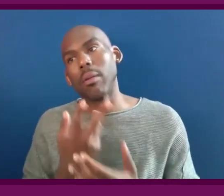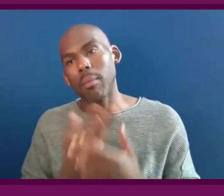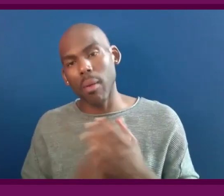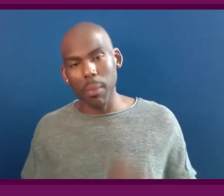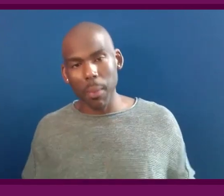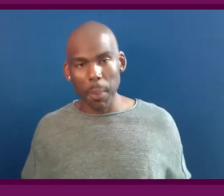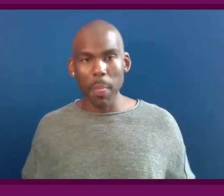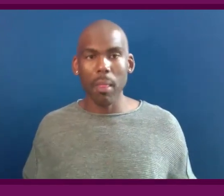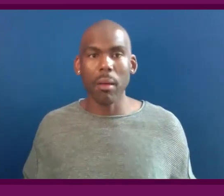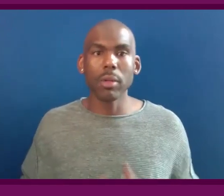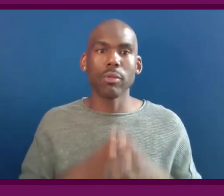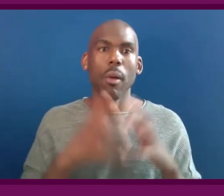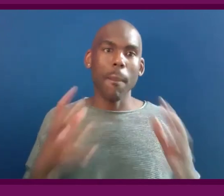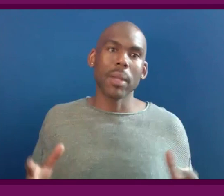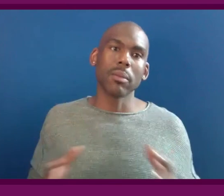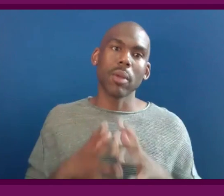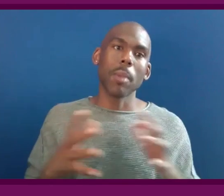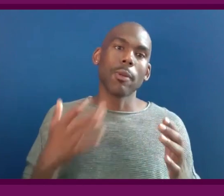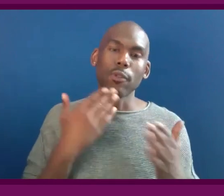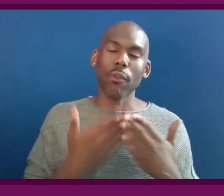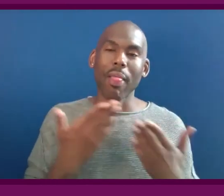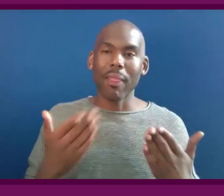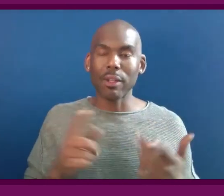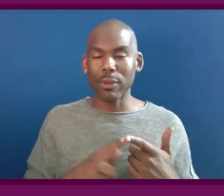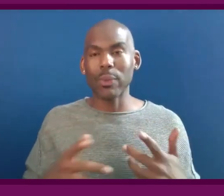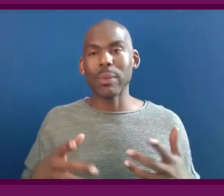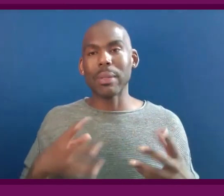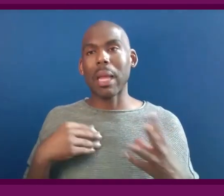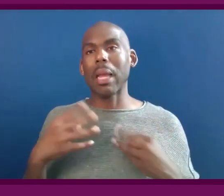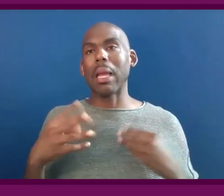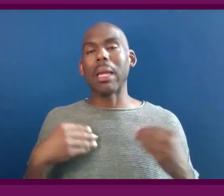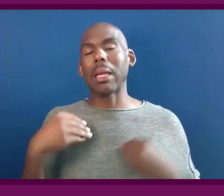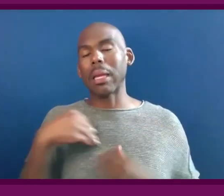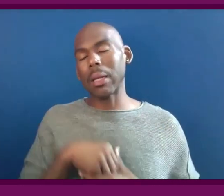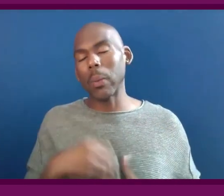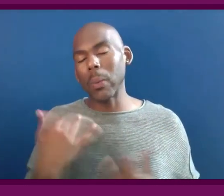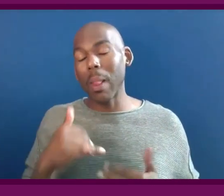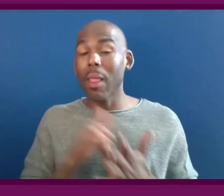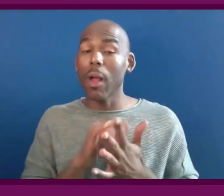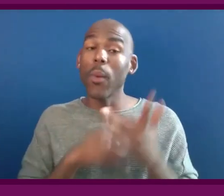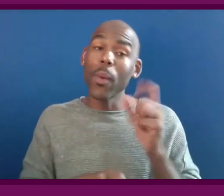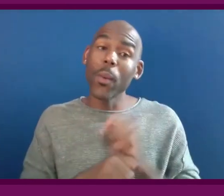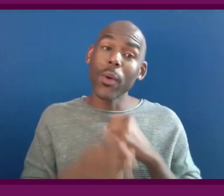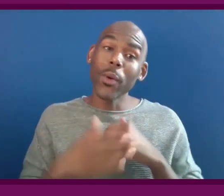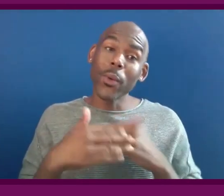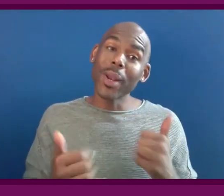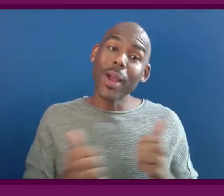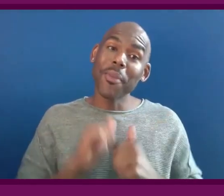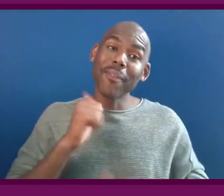Kamilah Martin-Proctor: There's so much good stuff to take in, but that's what we're working on right now with the foundation.